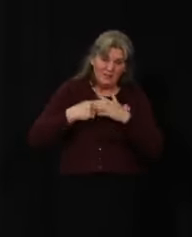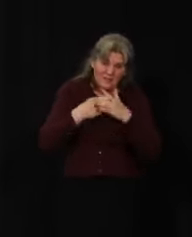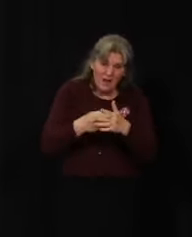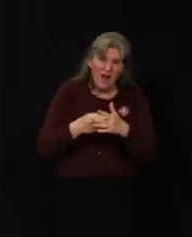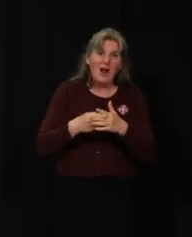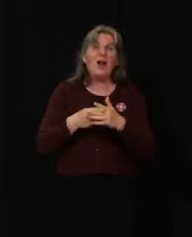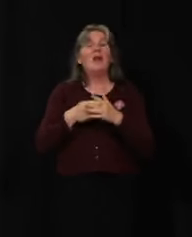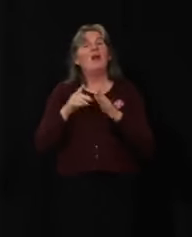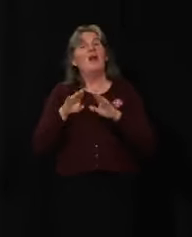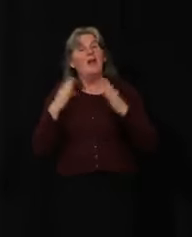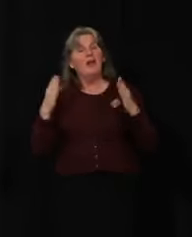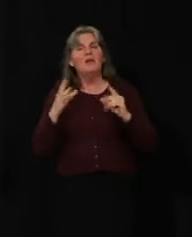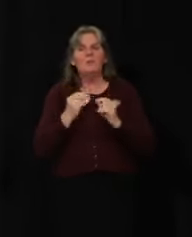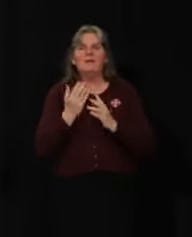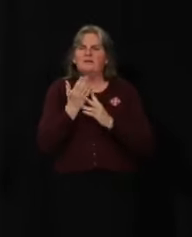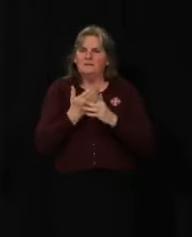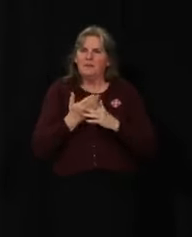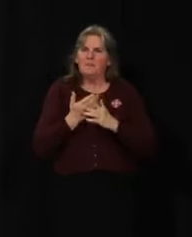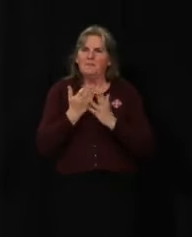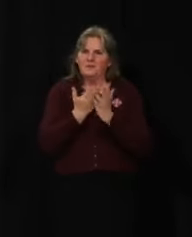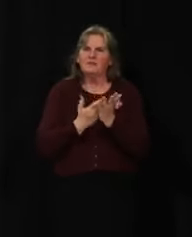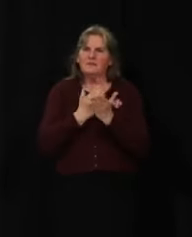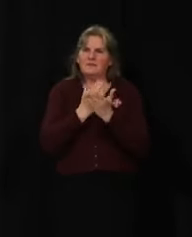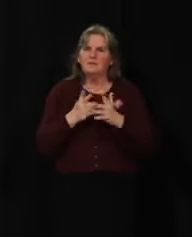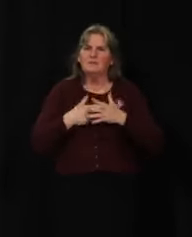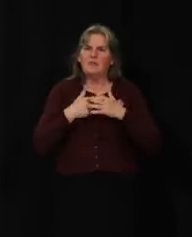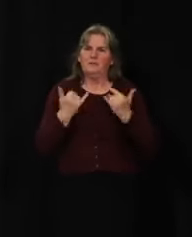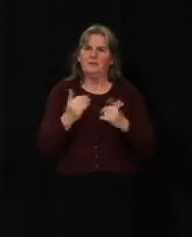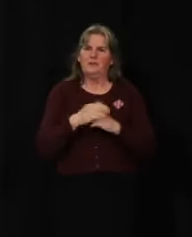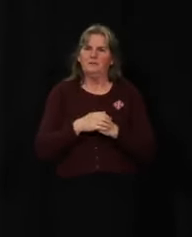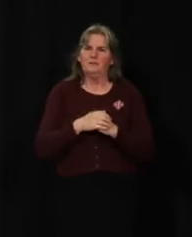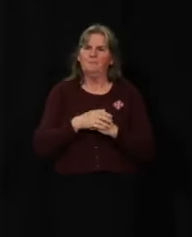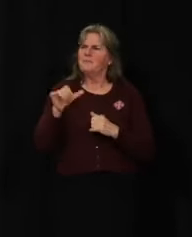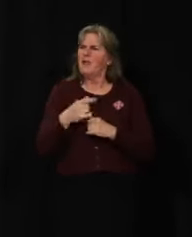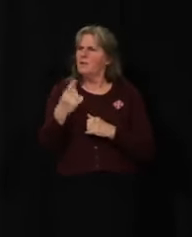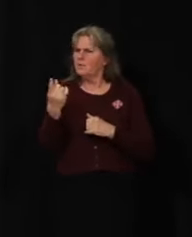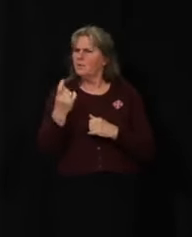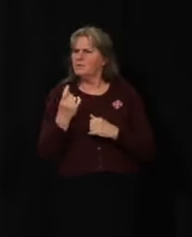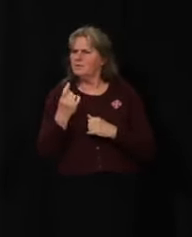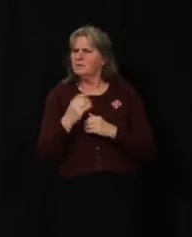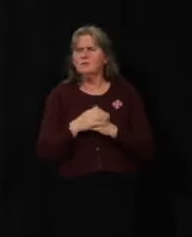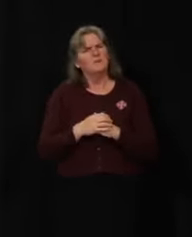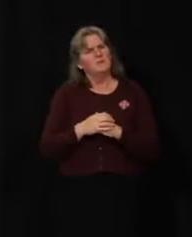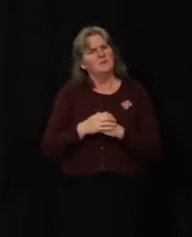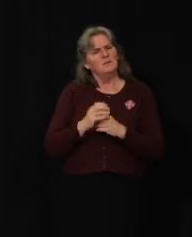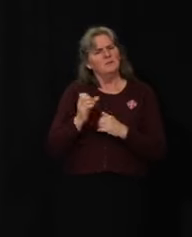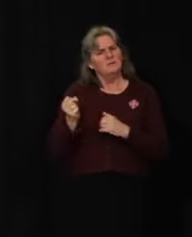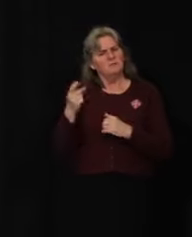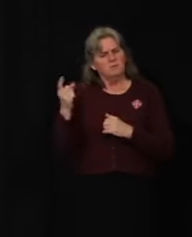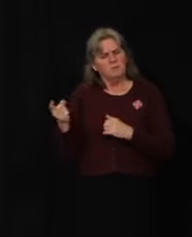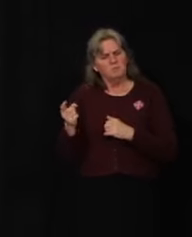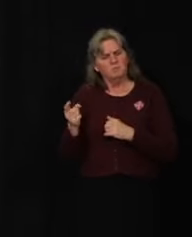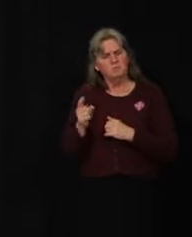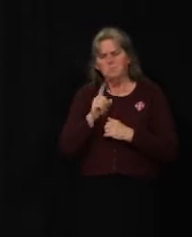Occupational Health & Safety officer or an environmental health officer performs a site visit, employers may be asked to